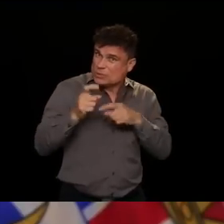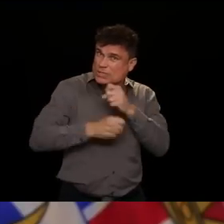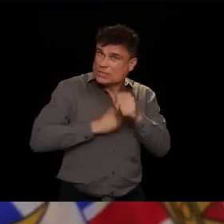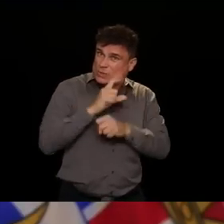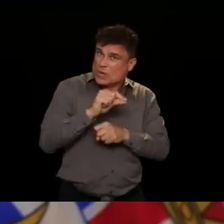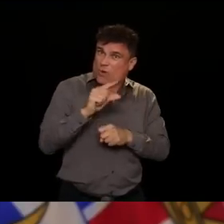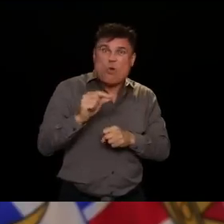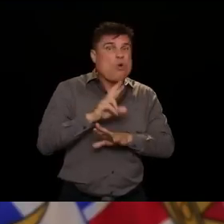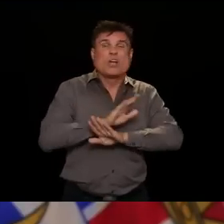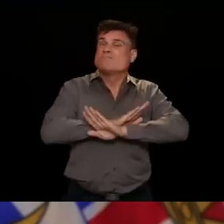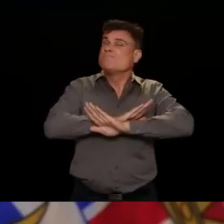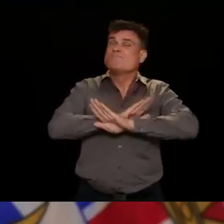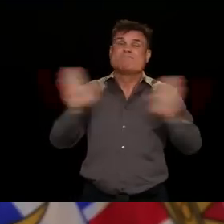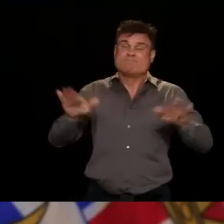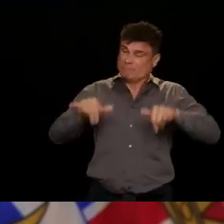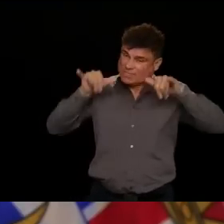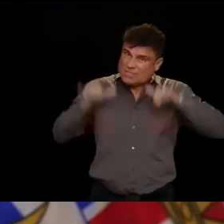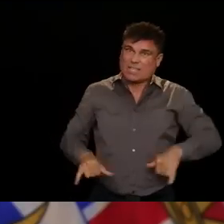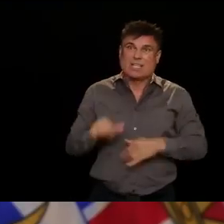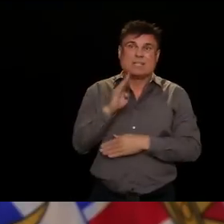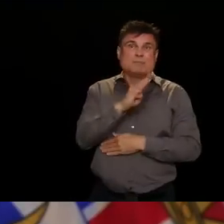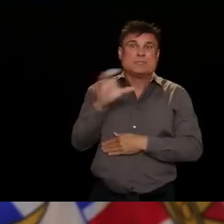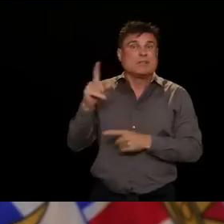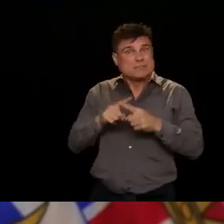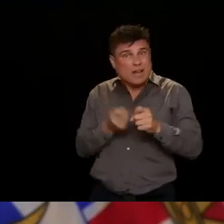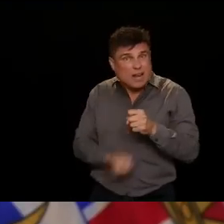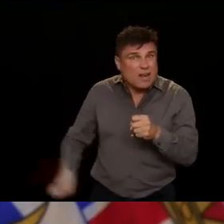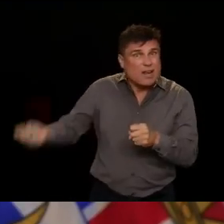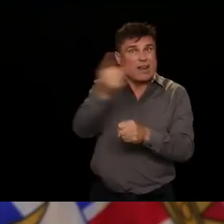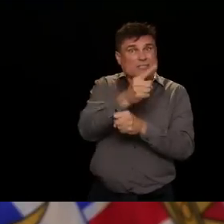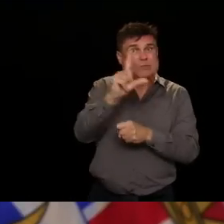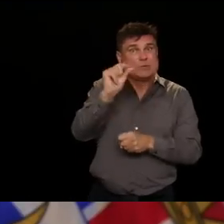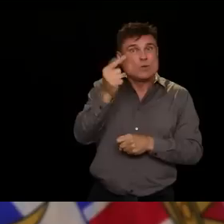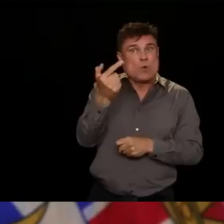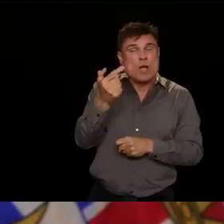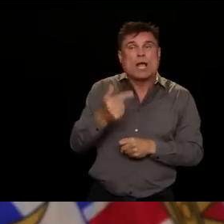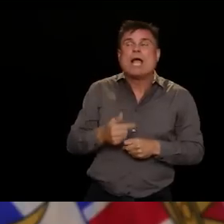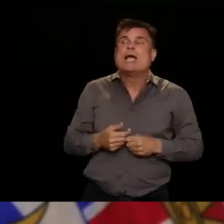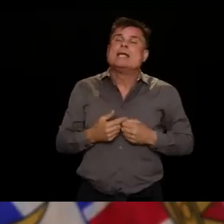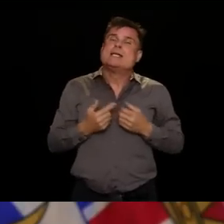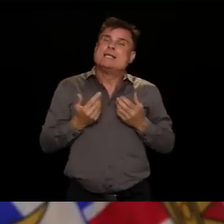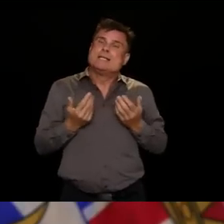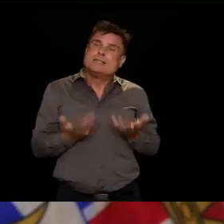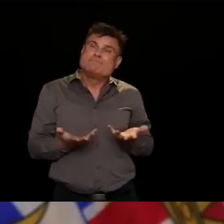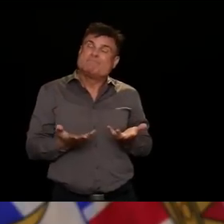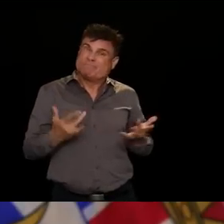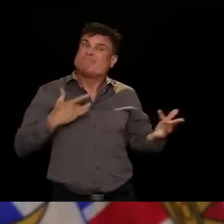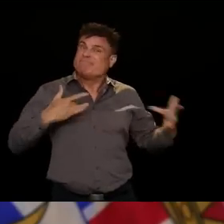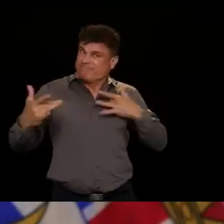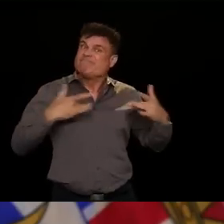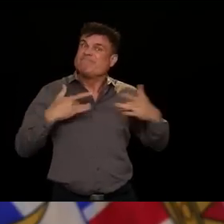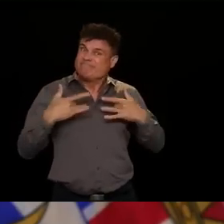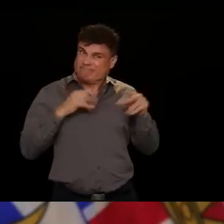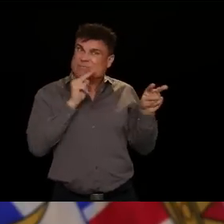It is concerning what we are seeing in some parts of the US, particularly some of the larger southern states where hospitalisation